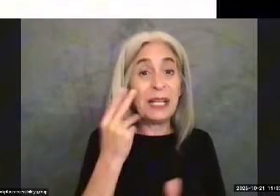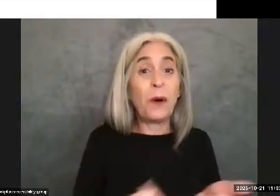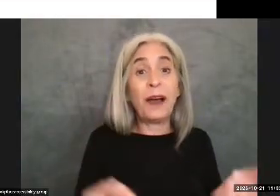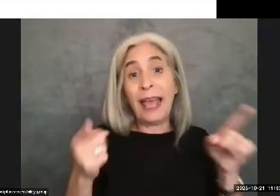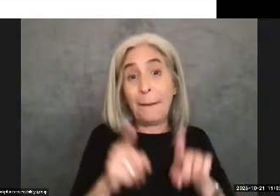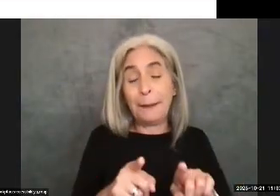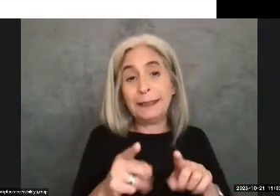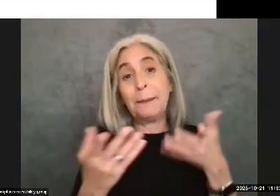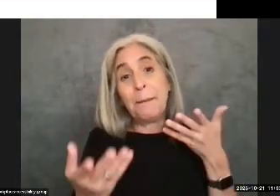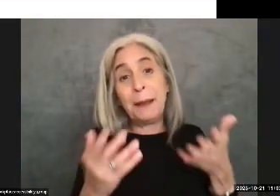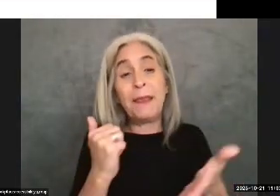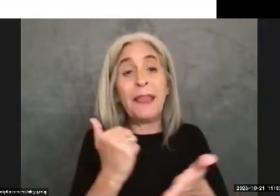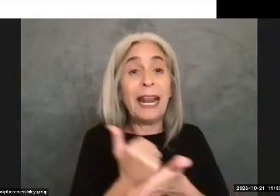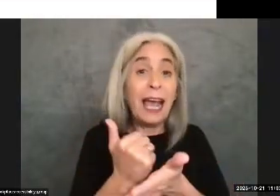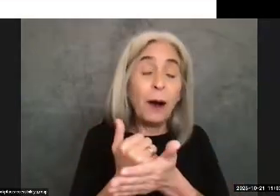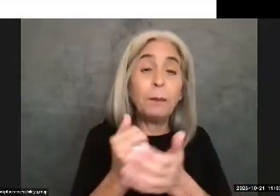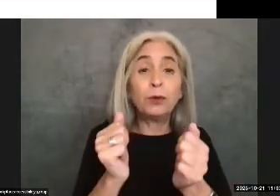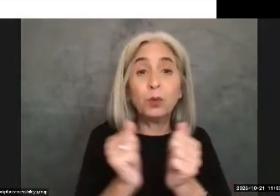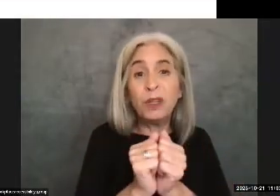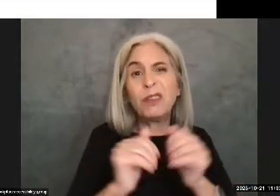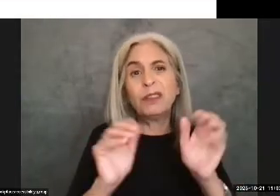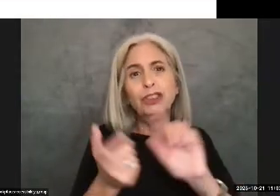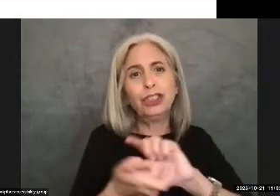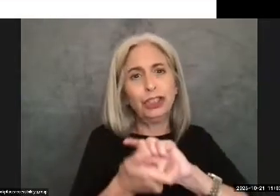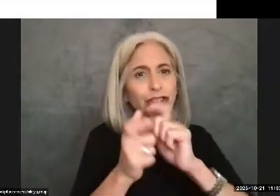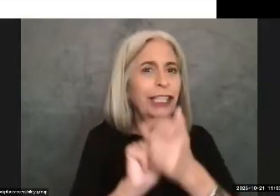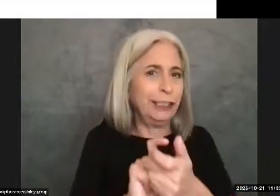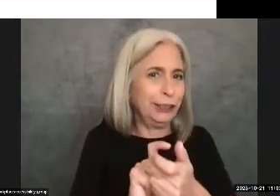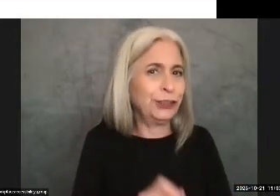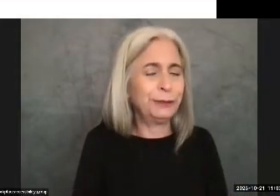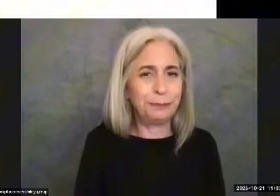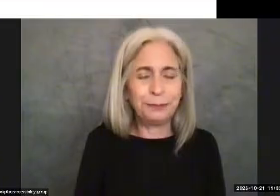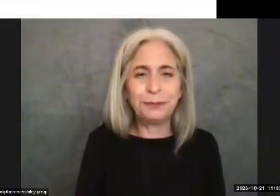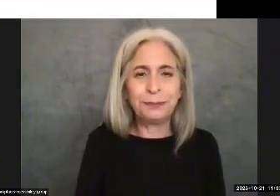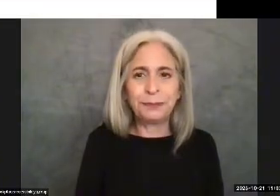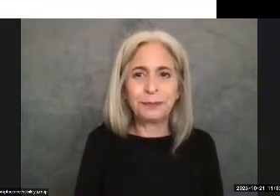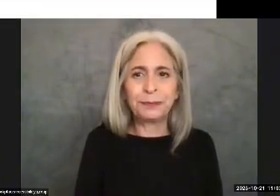Kathleen DeForest: And see where you can get. See if that can help push the needle forward just a little bit.